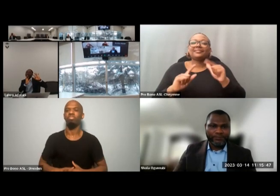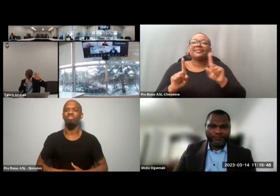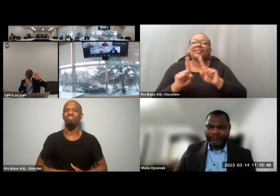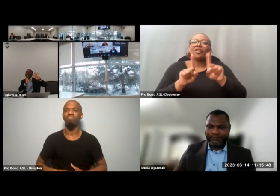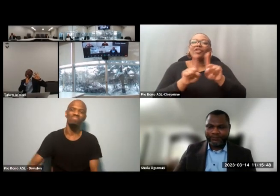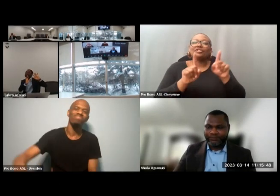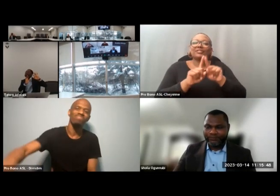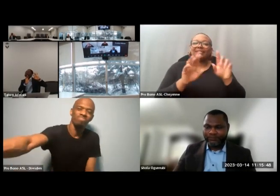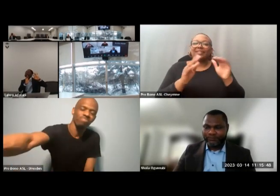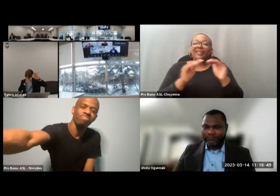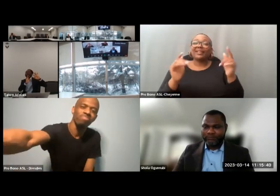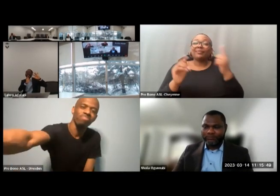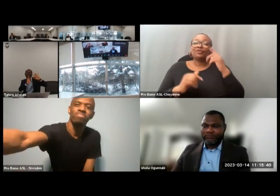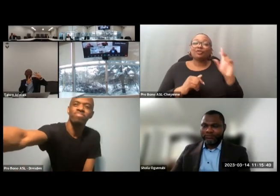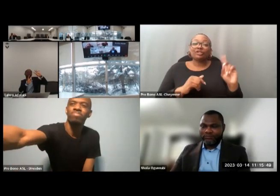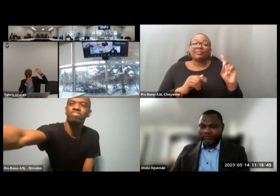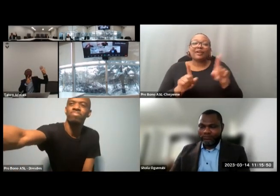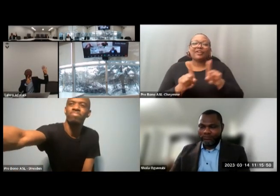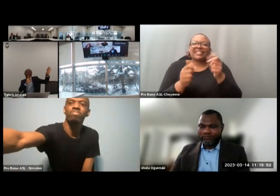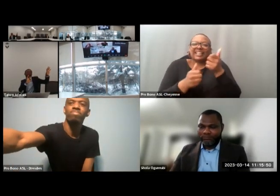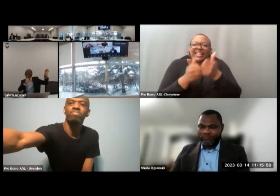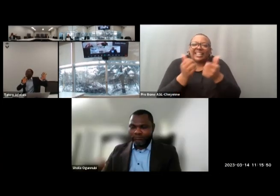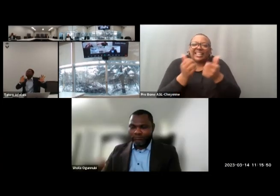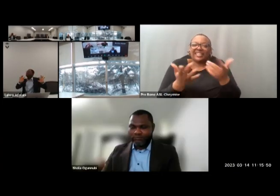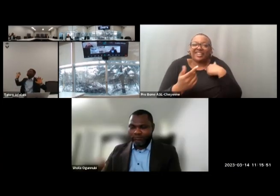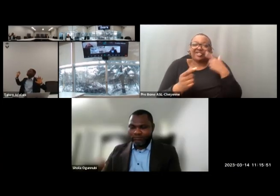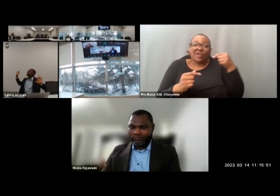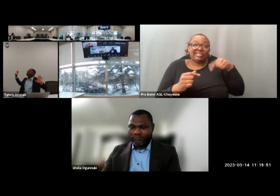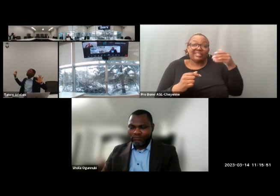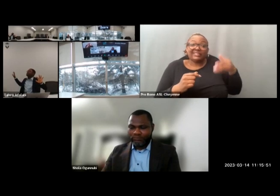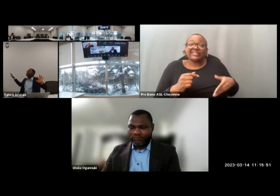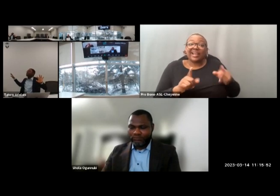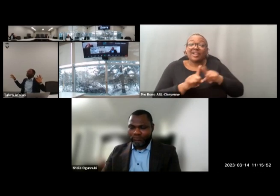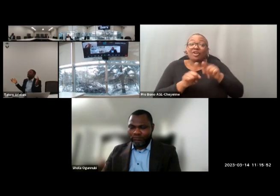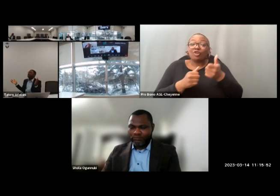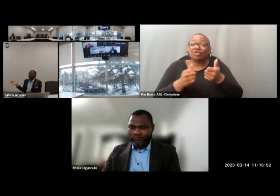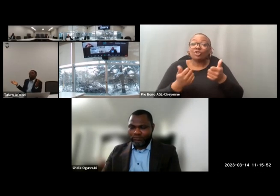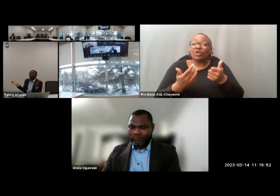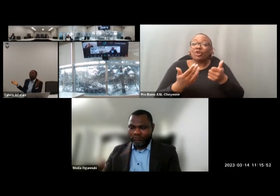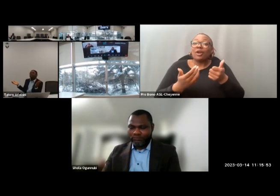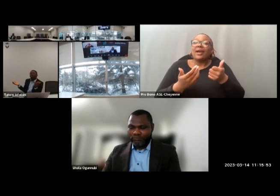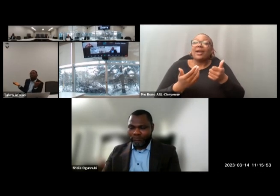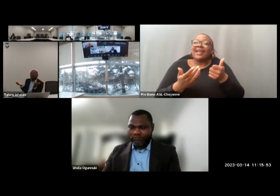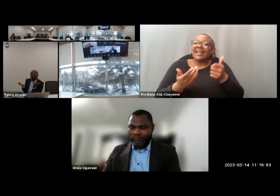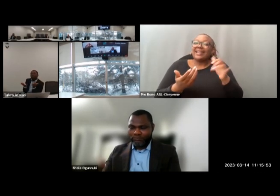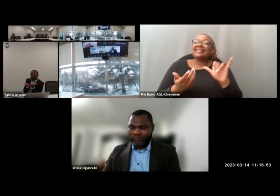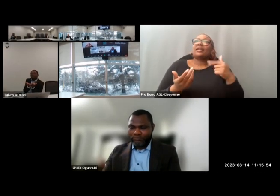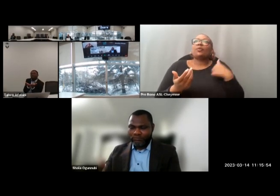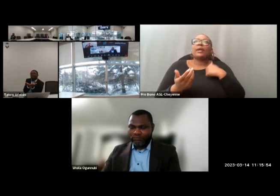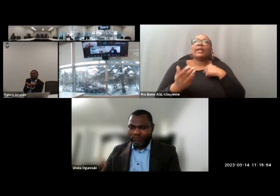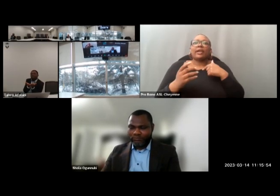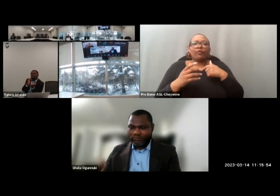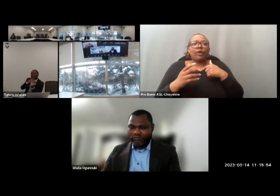and the everything is on this side and research is on this side, and it's like, what if we bring all of them together,